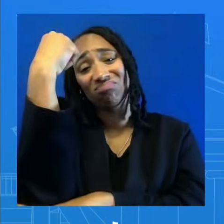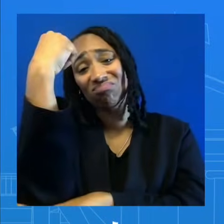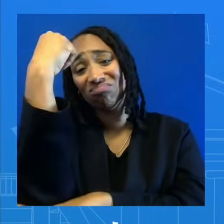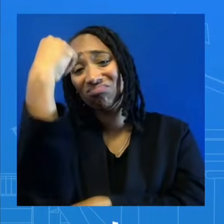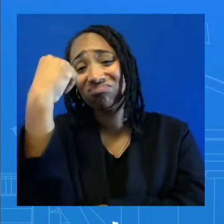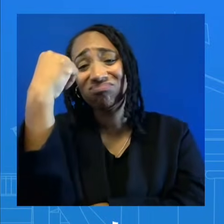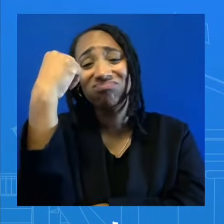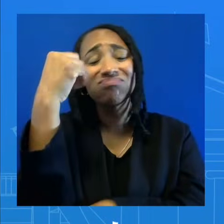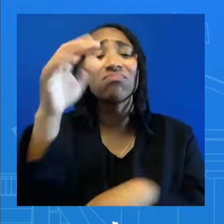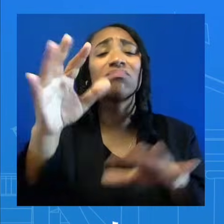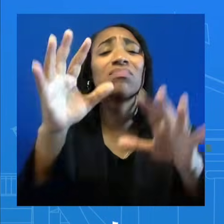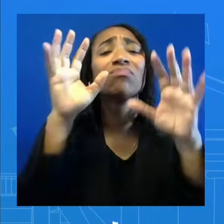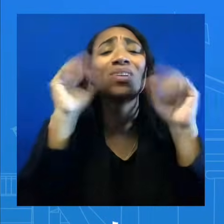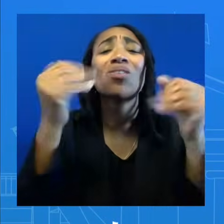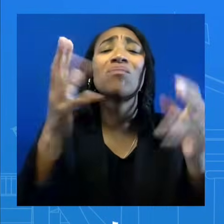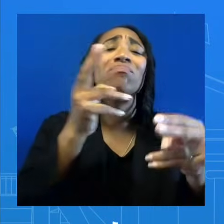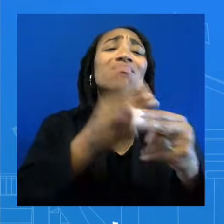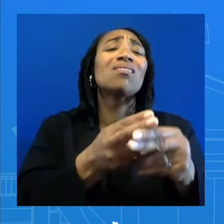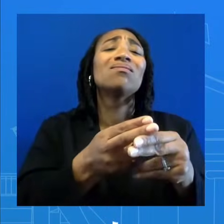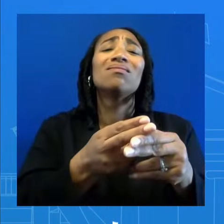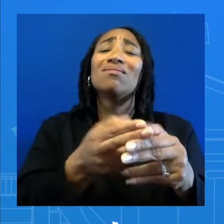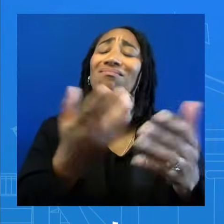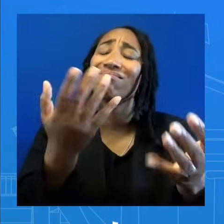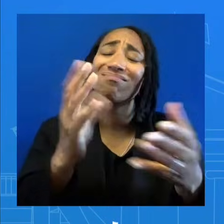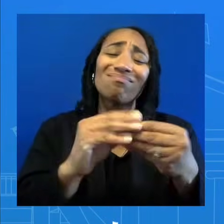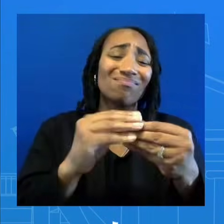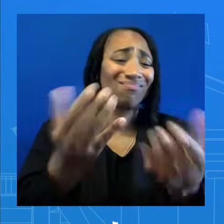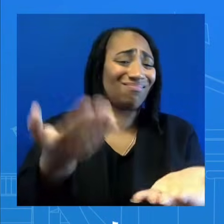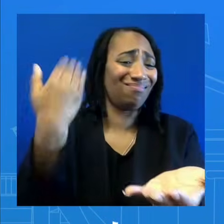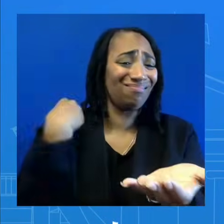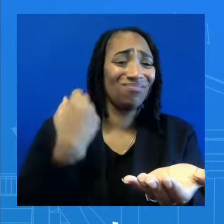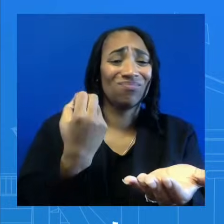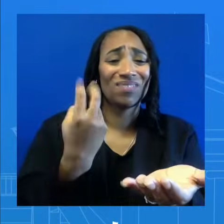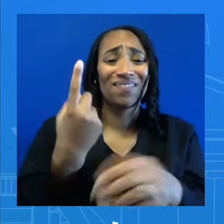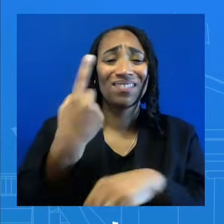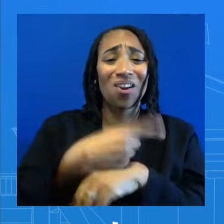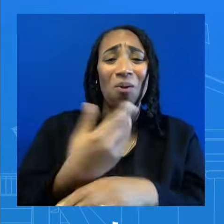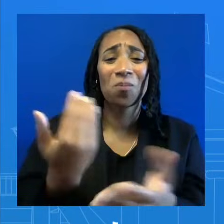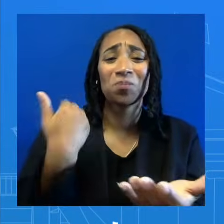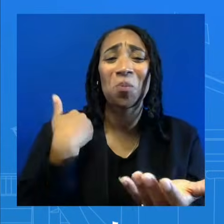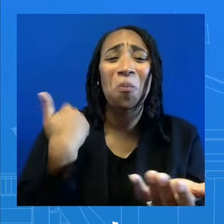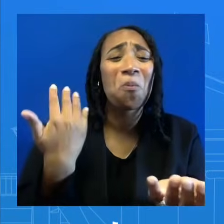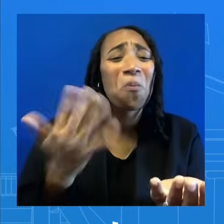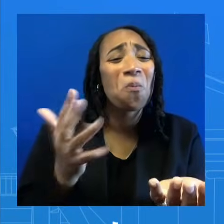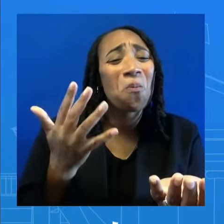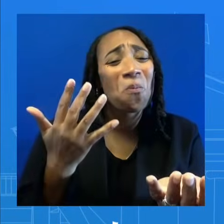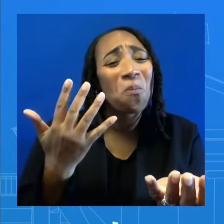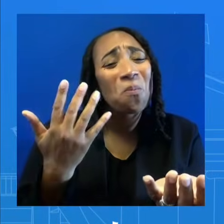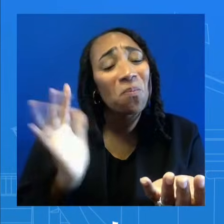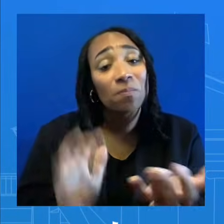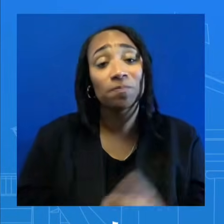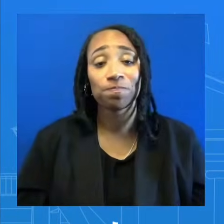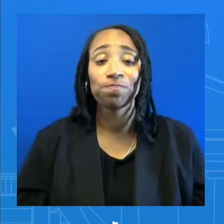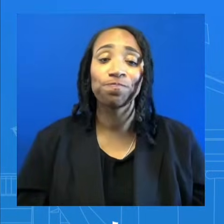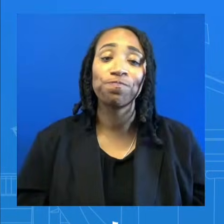And so, I don't have anything beyond that, but we can't look at today as being only the first action that he's taken.